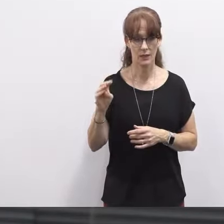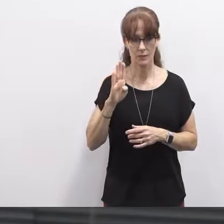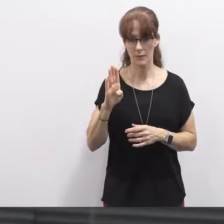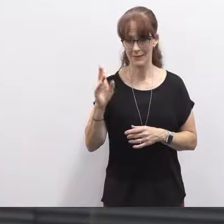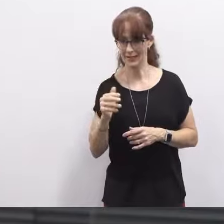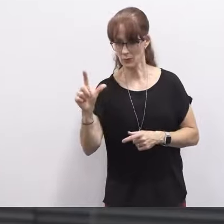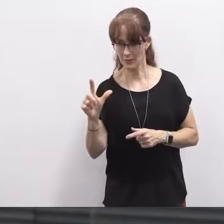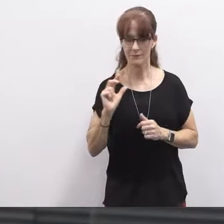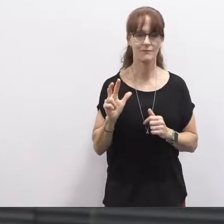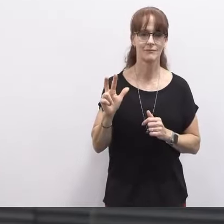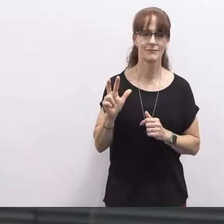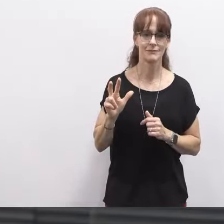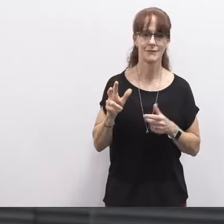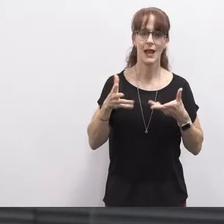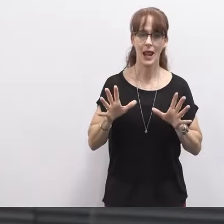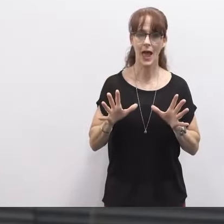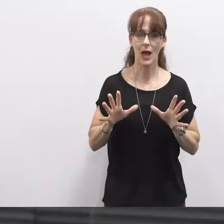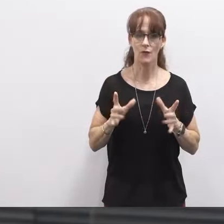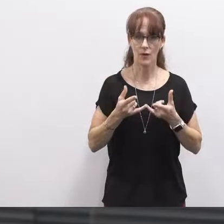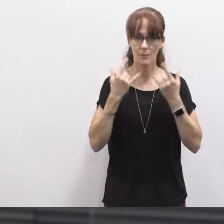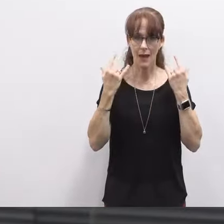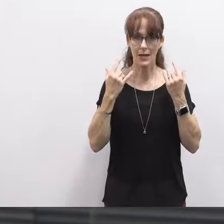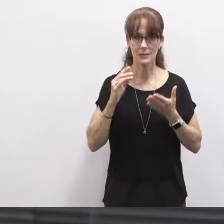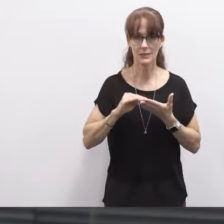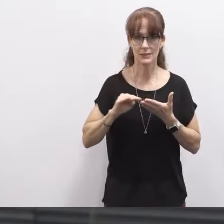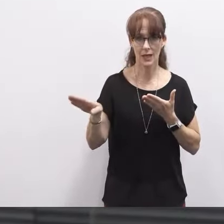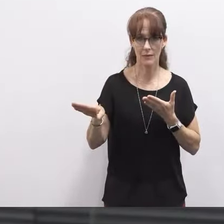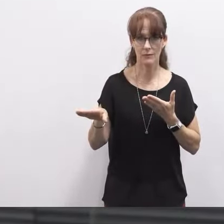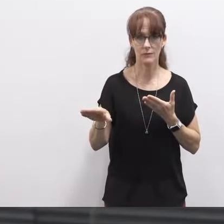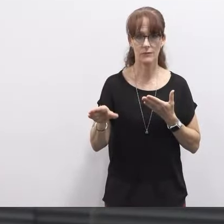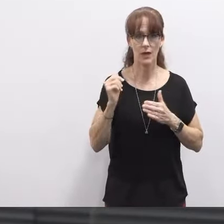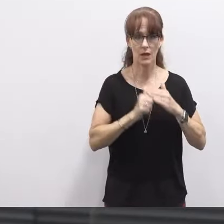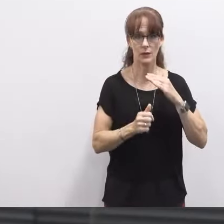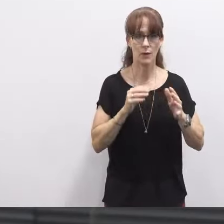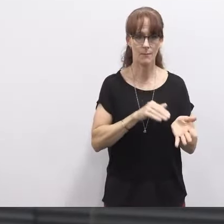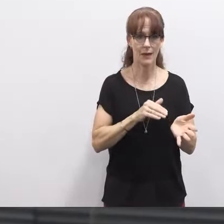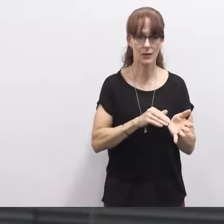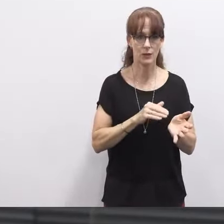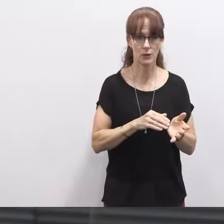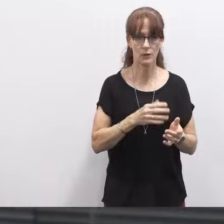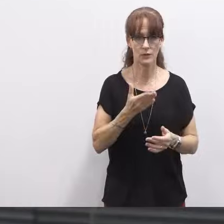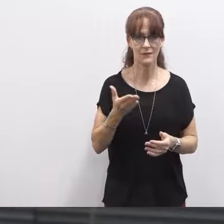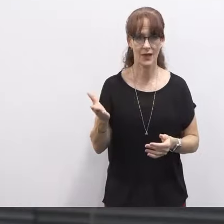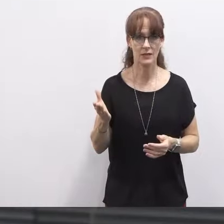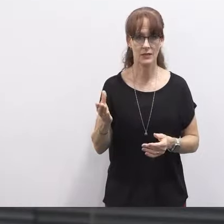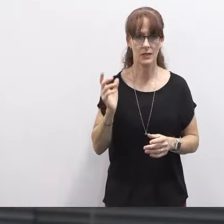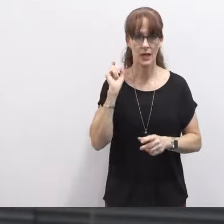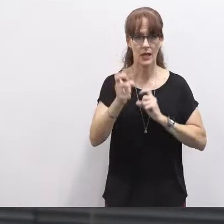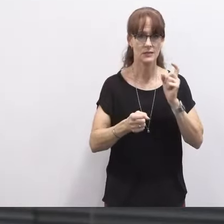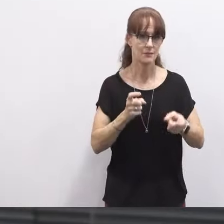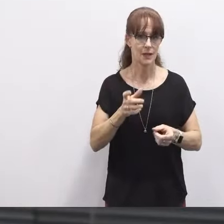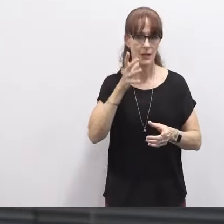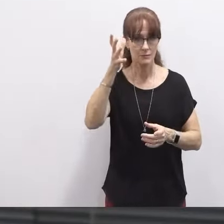it does allow for mass exemptions, which fall under a medical device. Therefore, where should we submit them as parents?